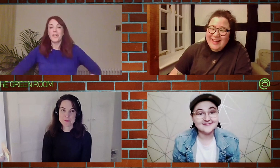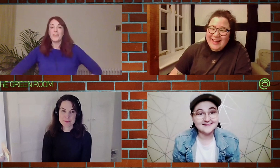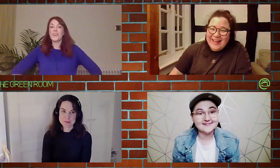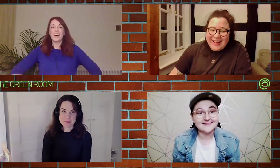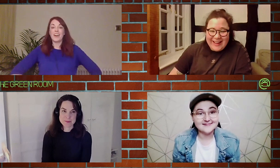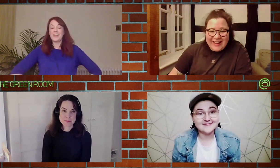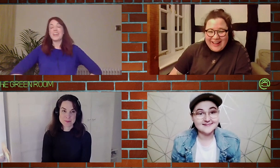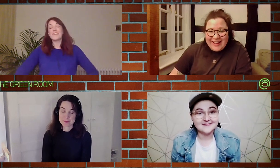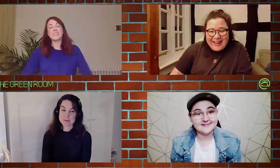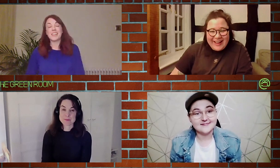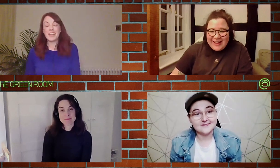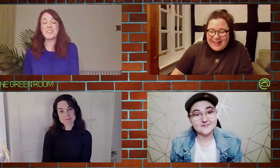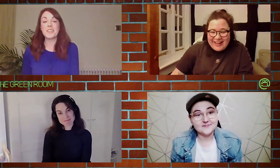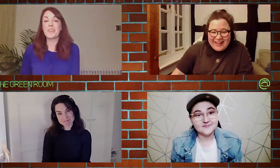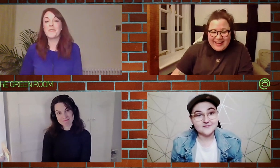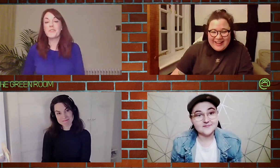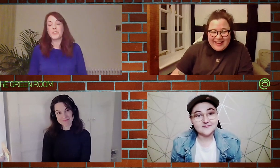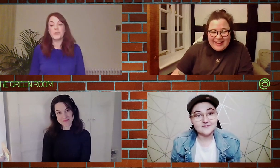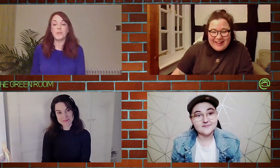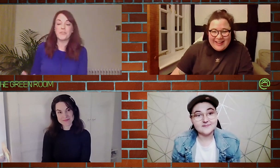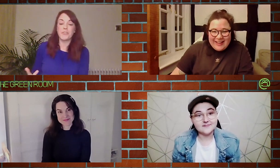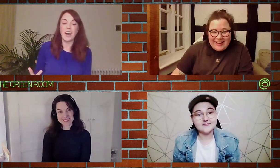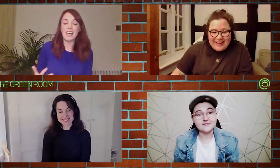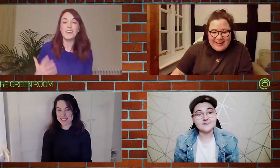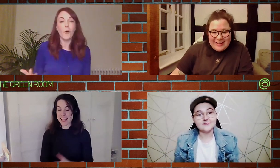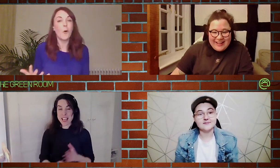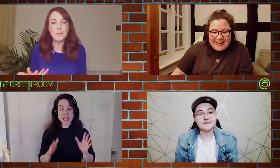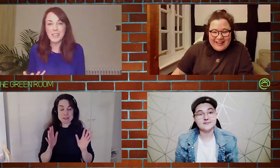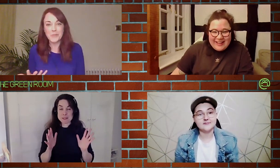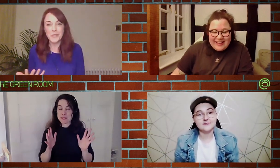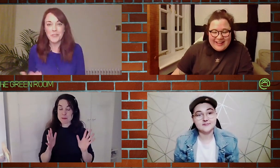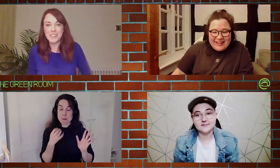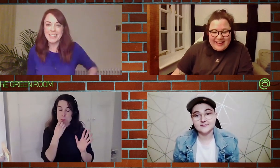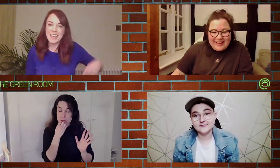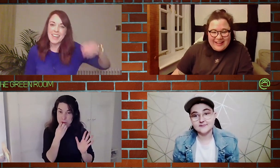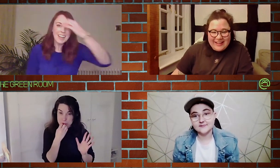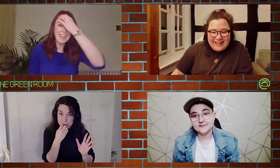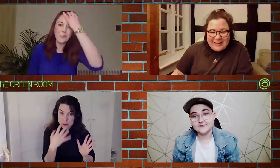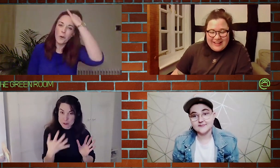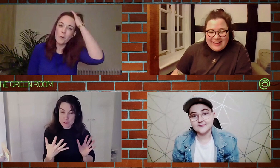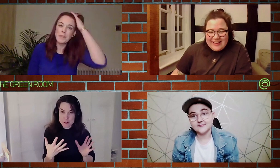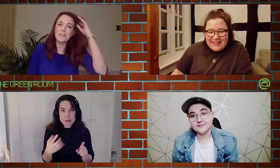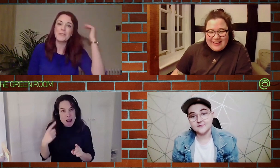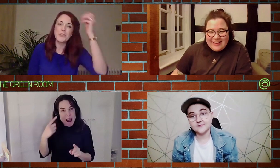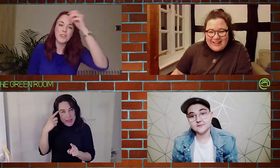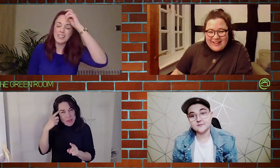Well it was so beautiful. I kind of hoped that's what you were going to say I kind of hoped that it was just